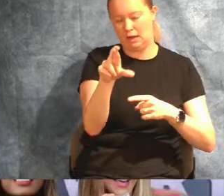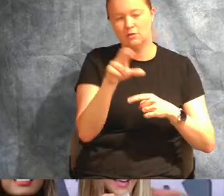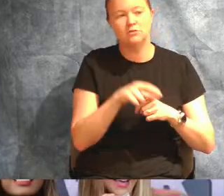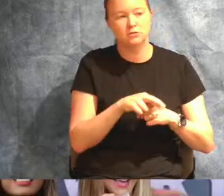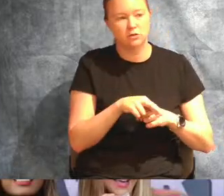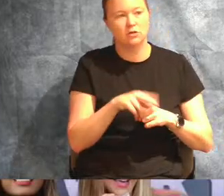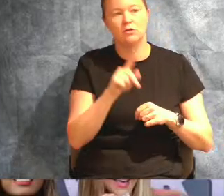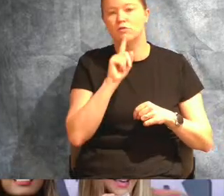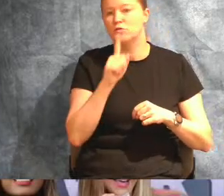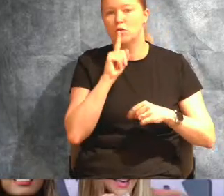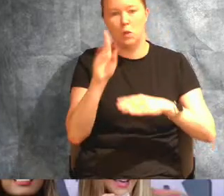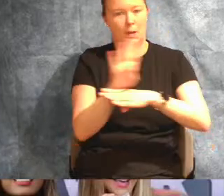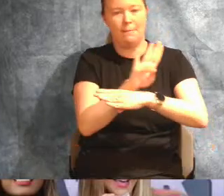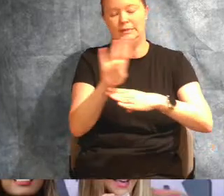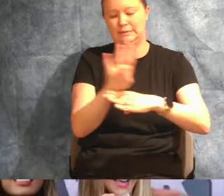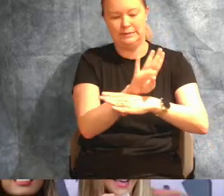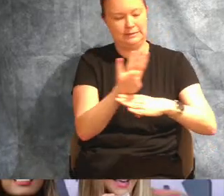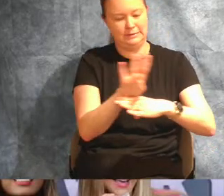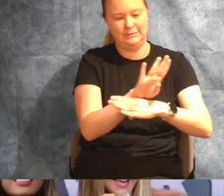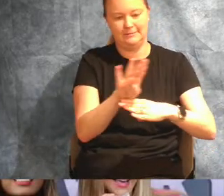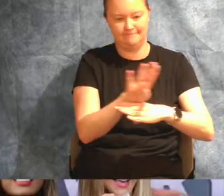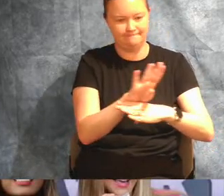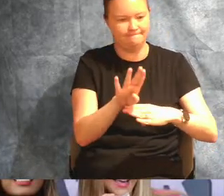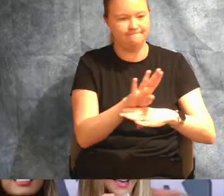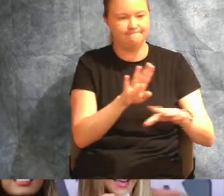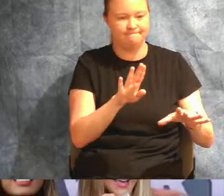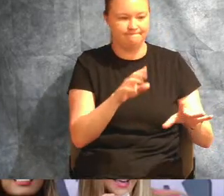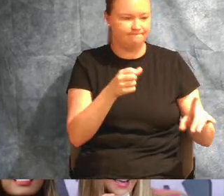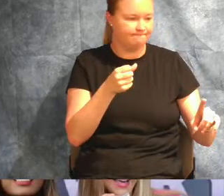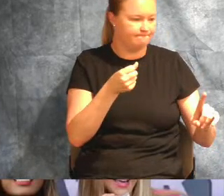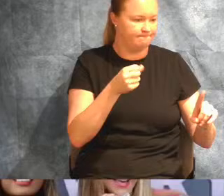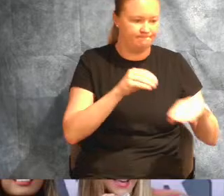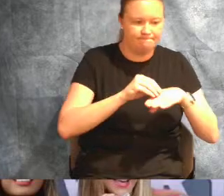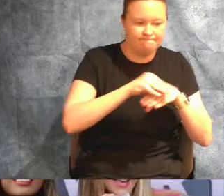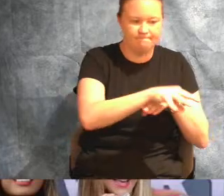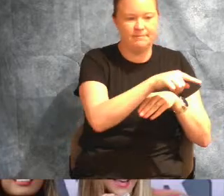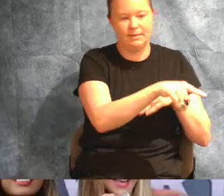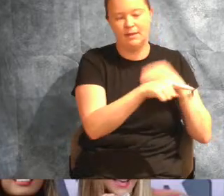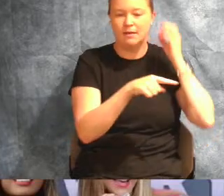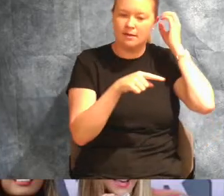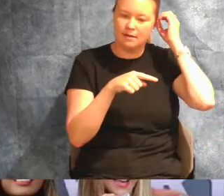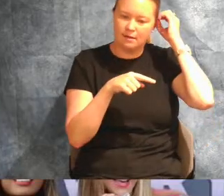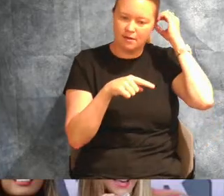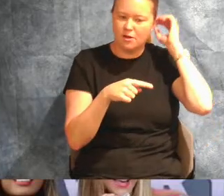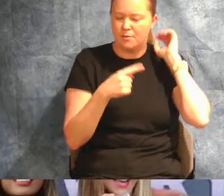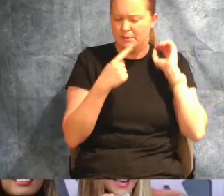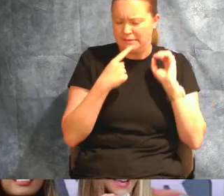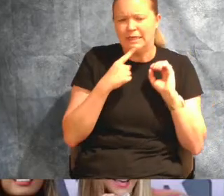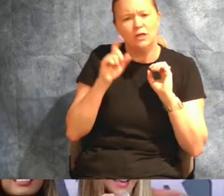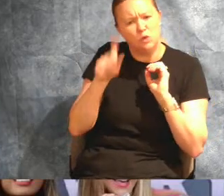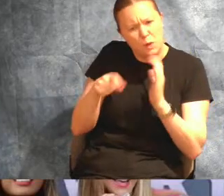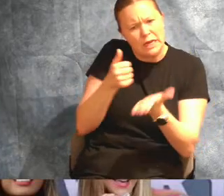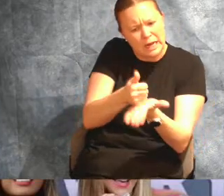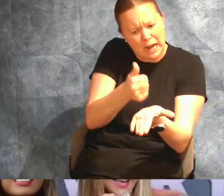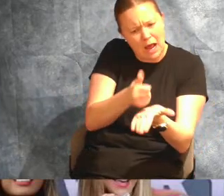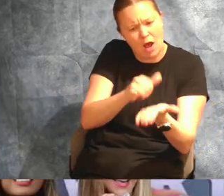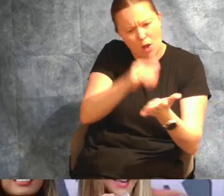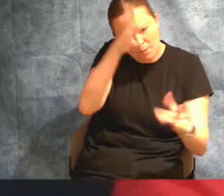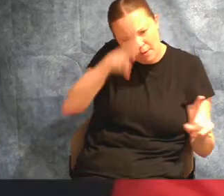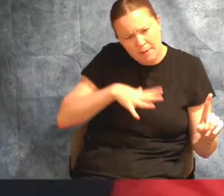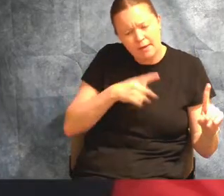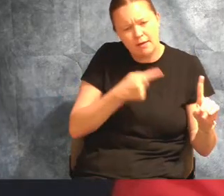just really took took to him and really you know said hey we got to help him and everything and we